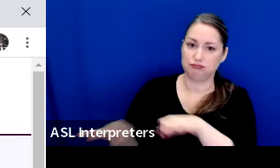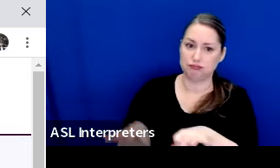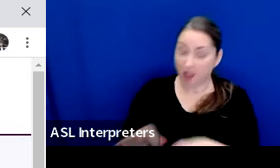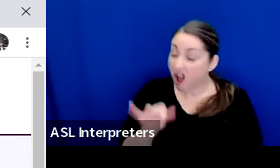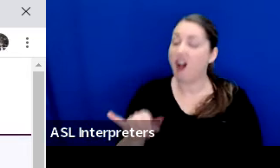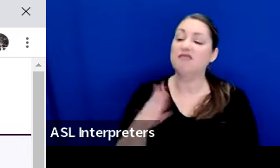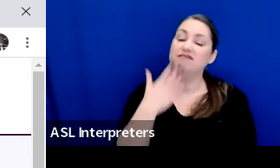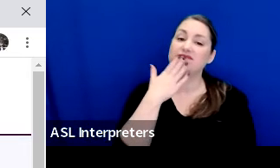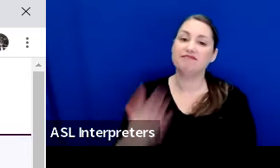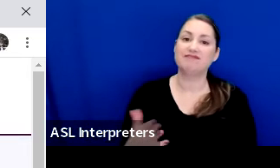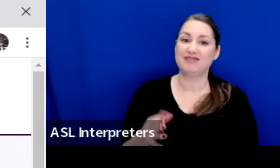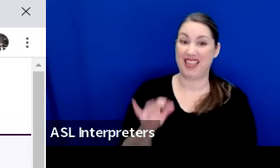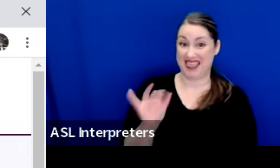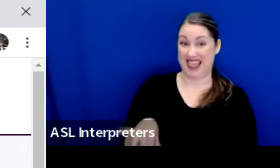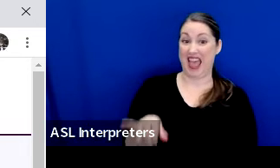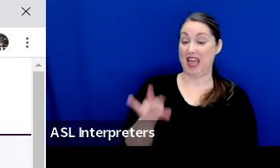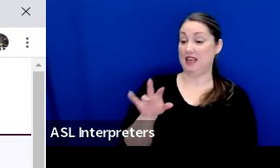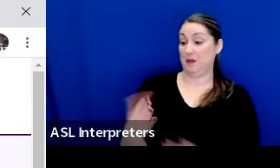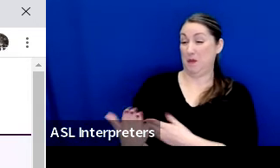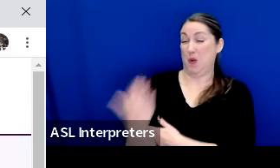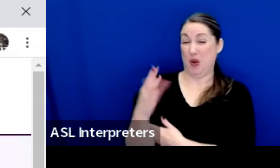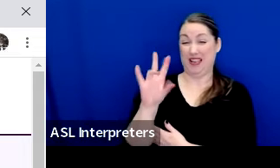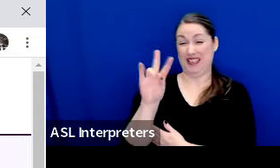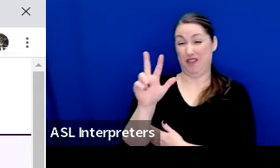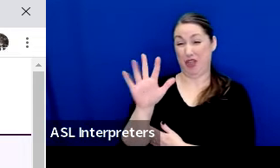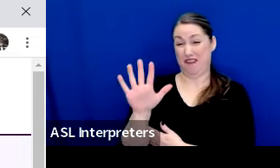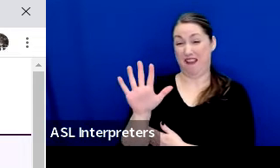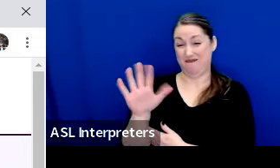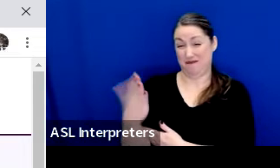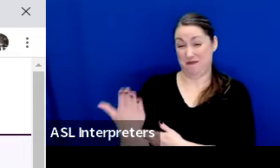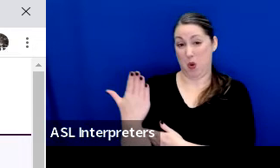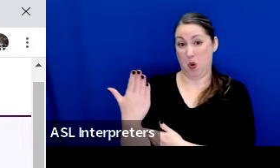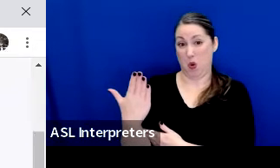It was asked at 7:35 a.m. by two, 30 6:00 p.m., So it's never a day,